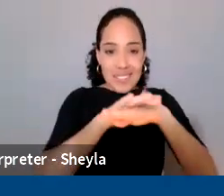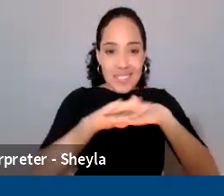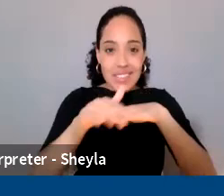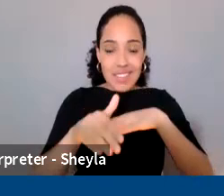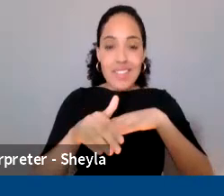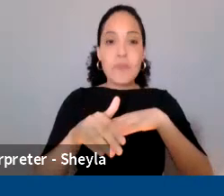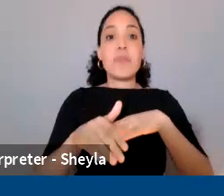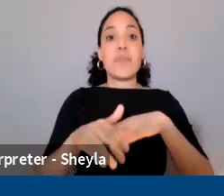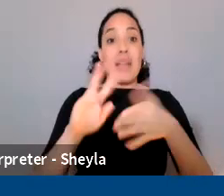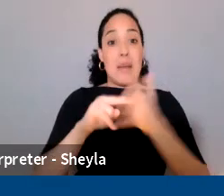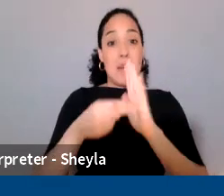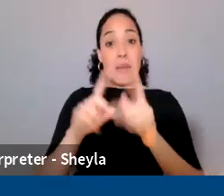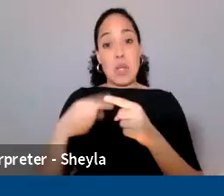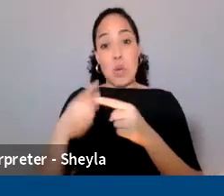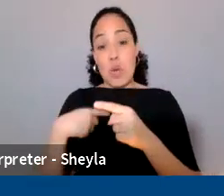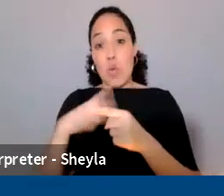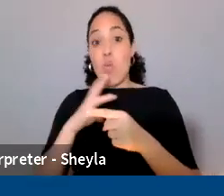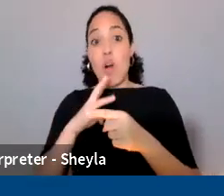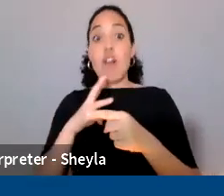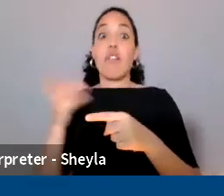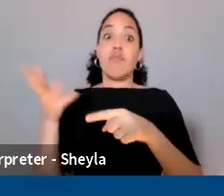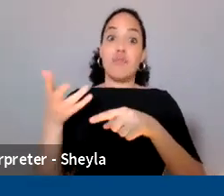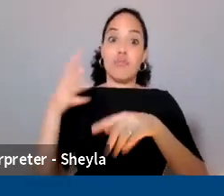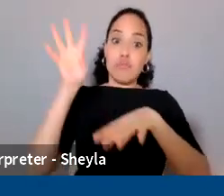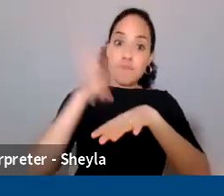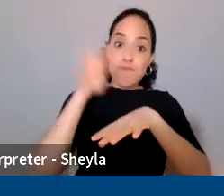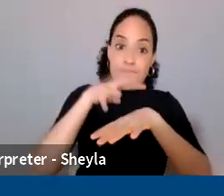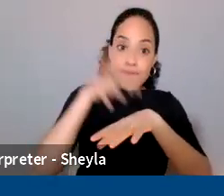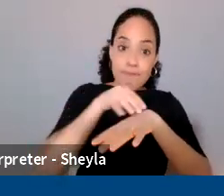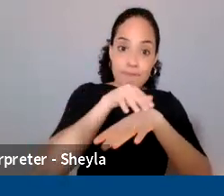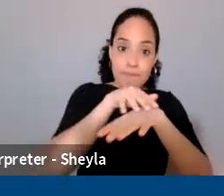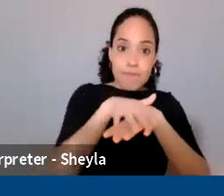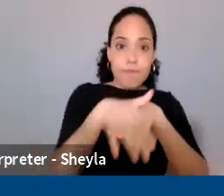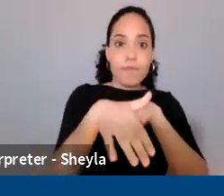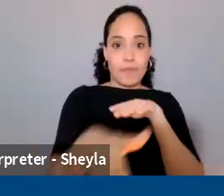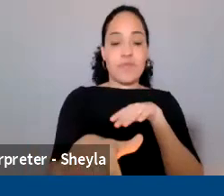rate of water runoff percolation of water into the soil profile is reduced making it difficult